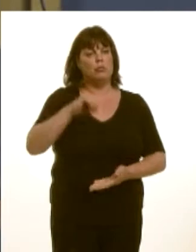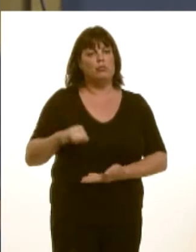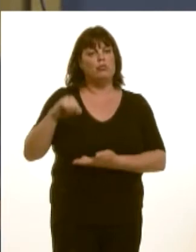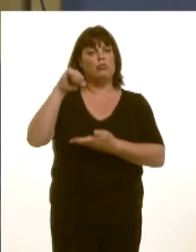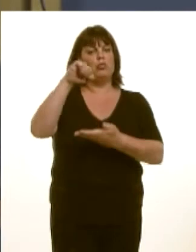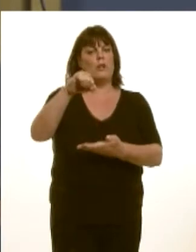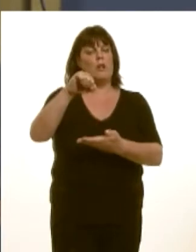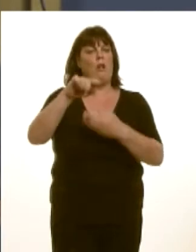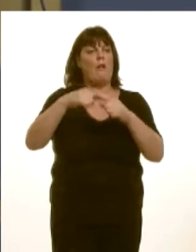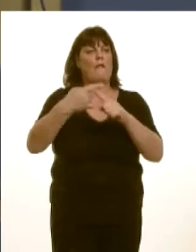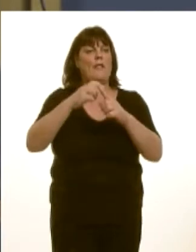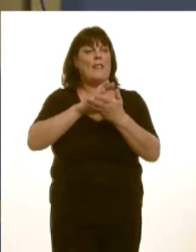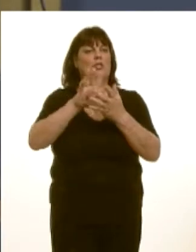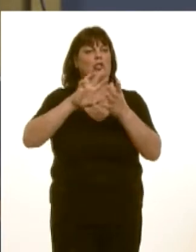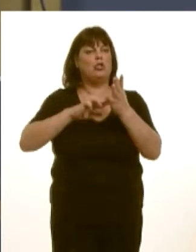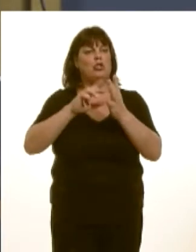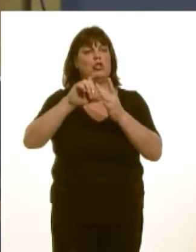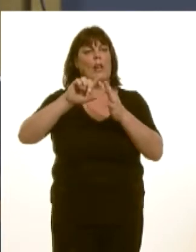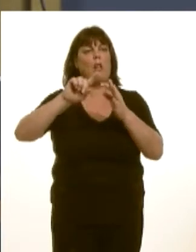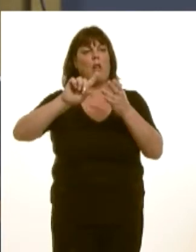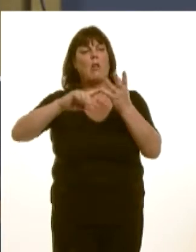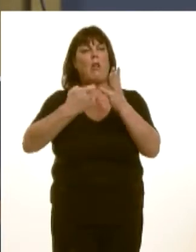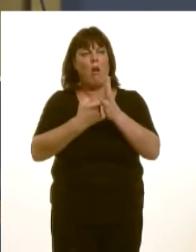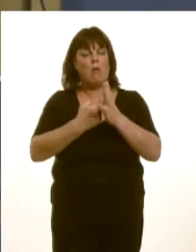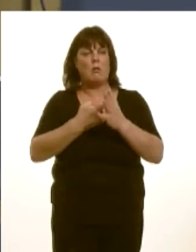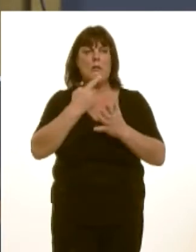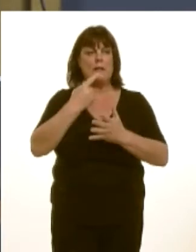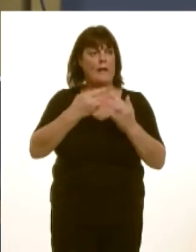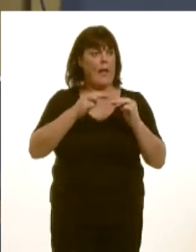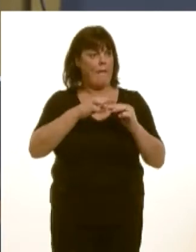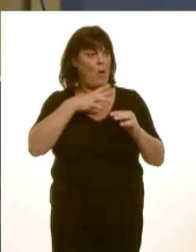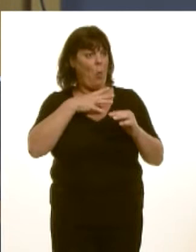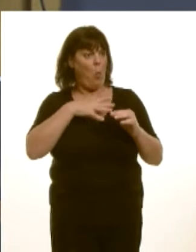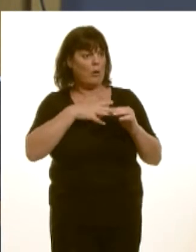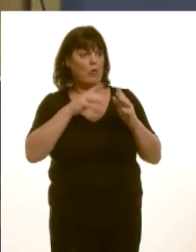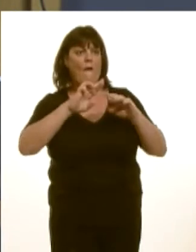for companies that are interested in using fracking as a means of extracting shale gas.